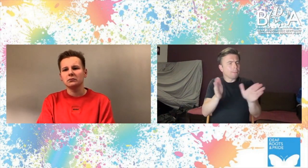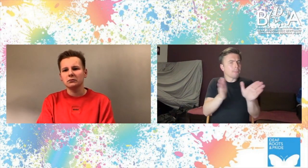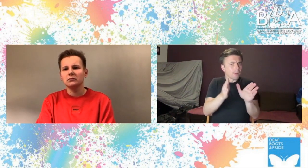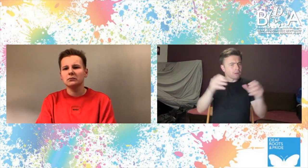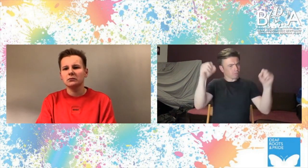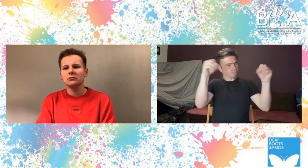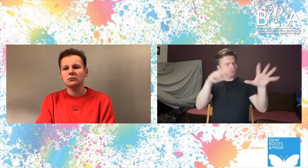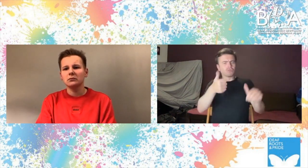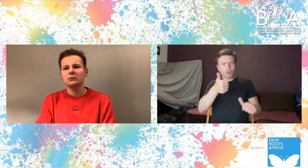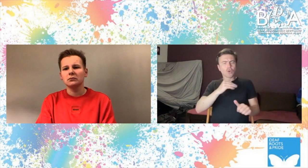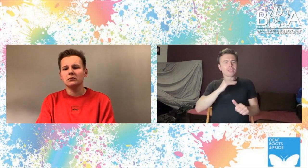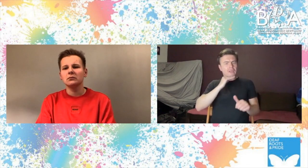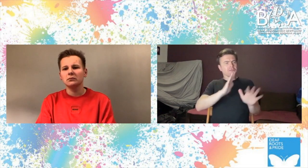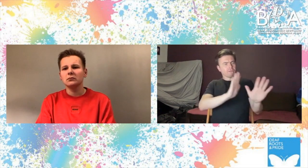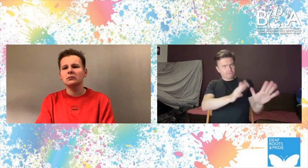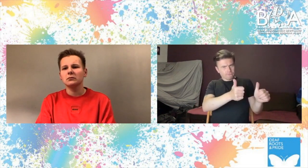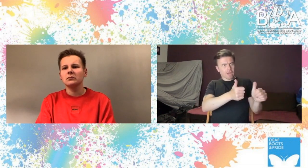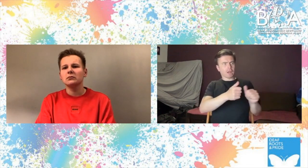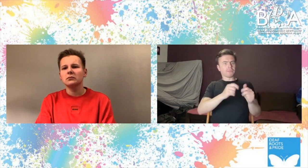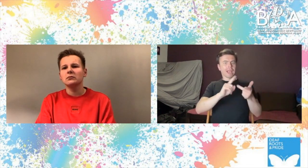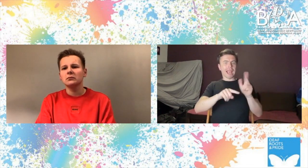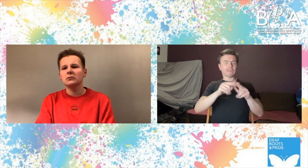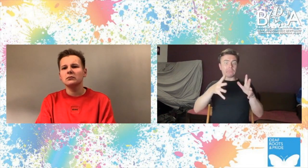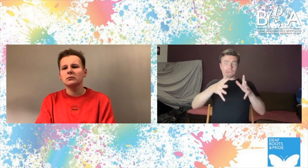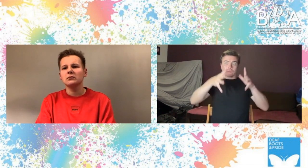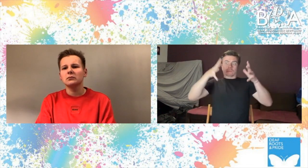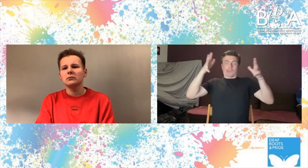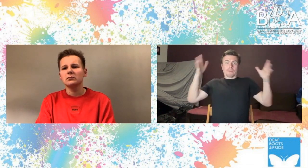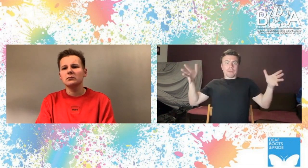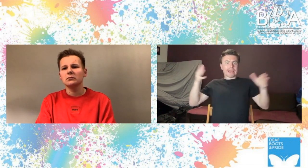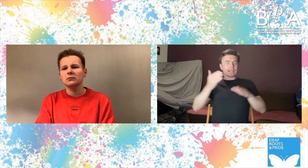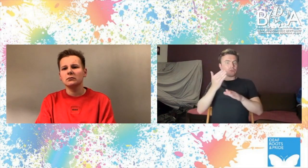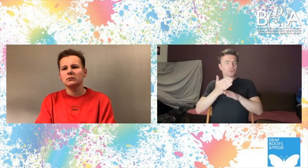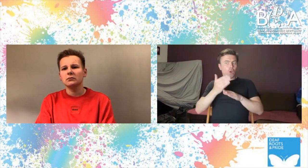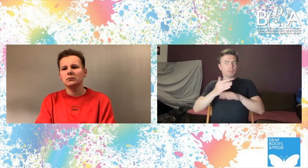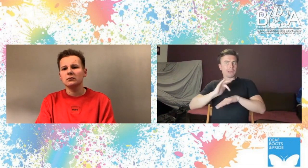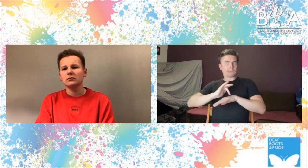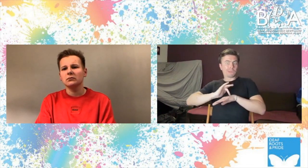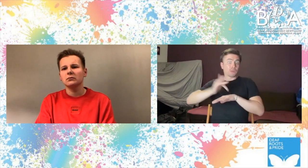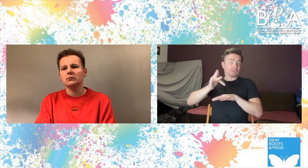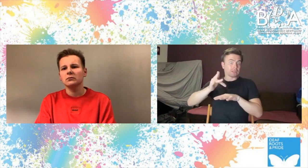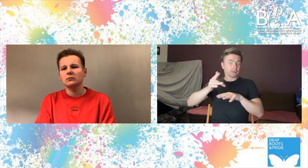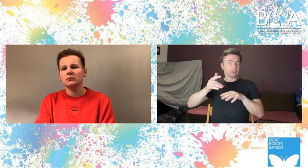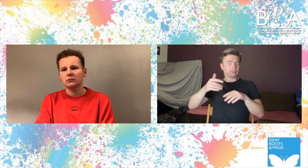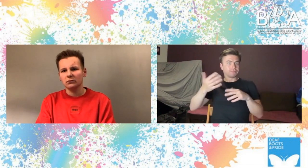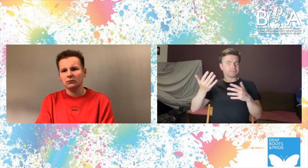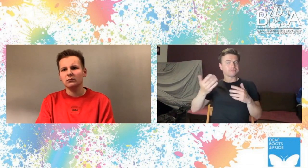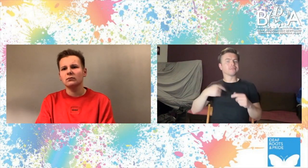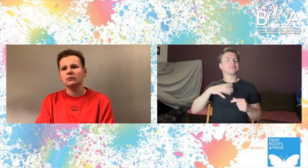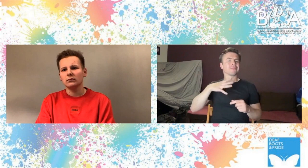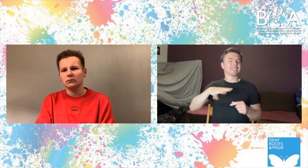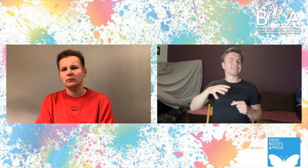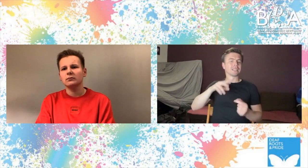If you want to do a really big job though, you need really big lights then you can hire them.